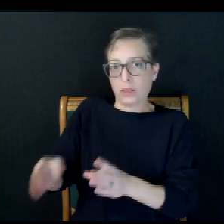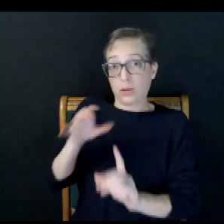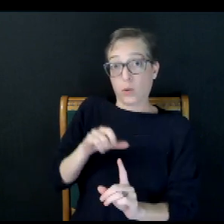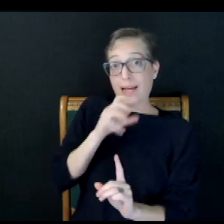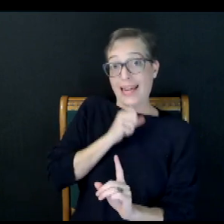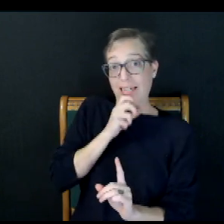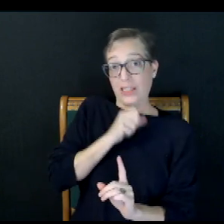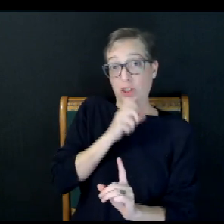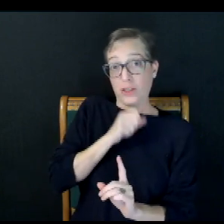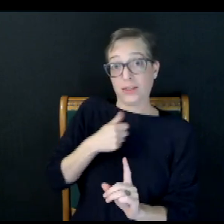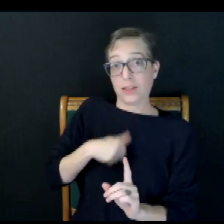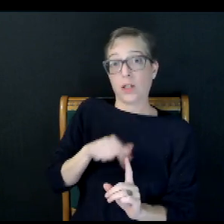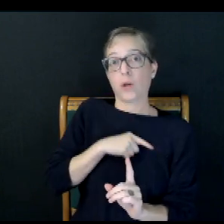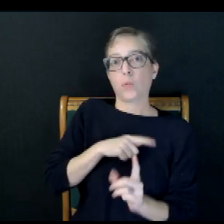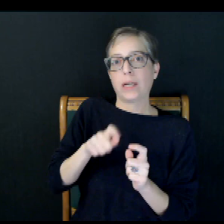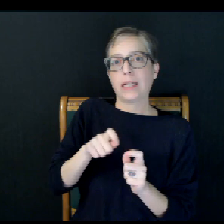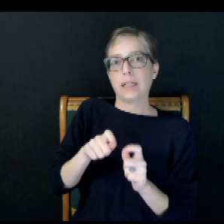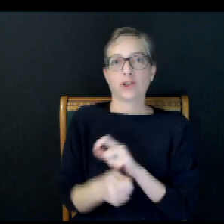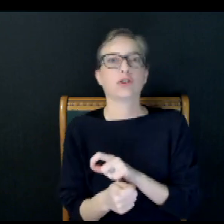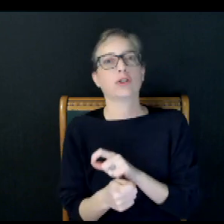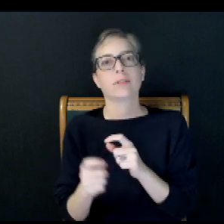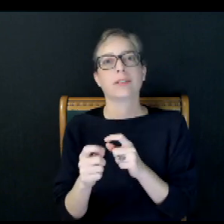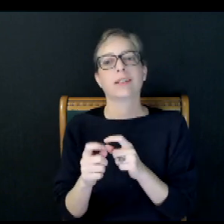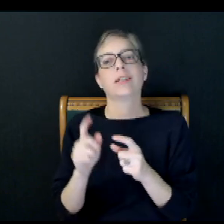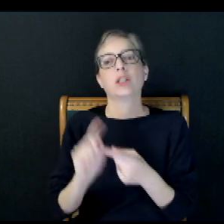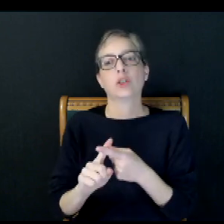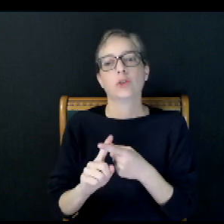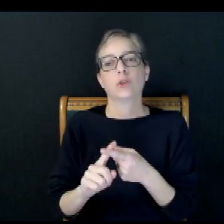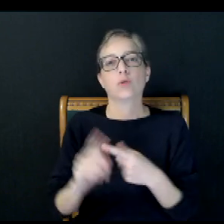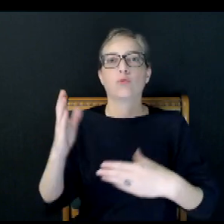them into age ranges. Next slide, please.